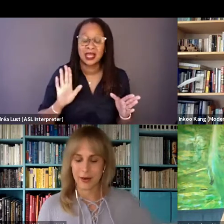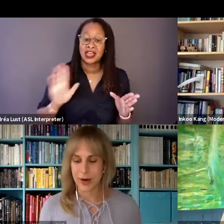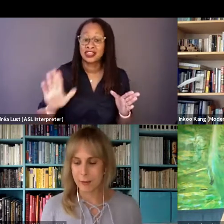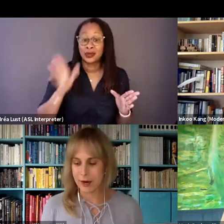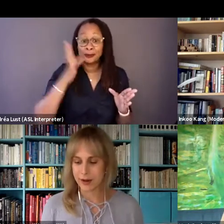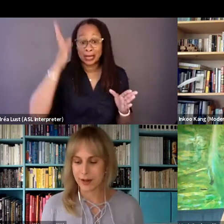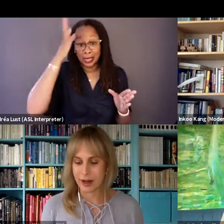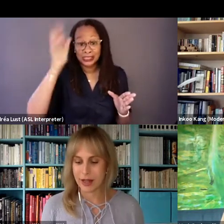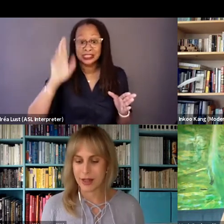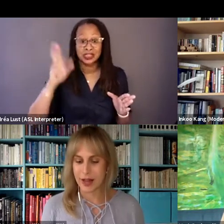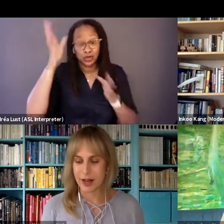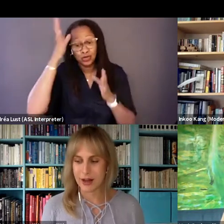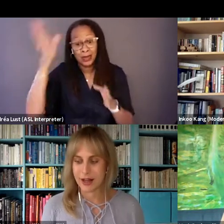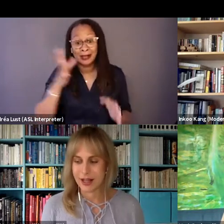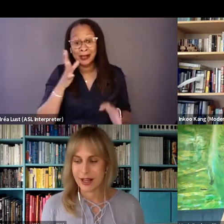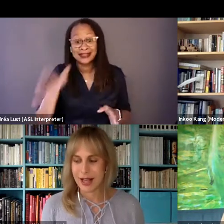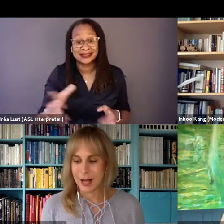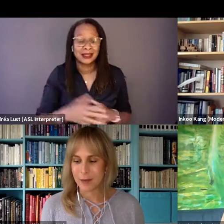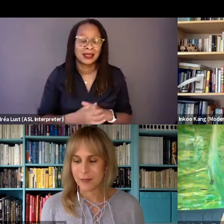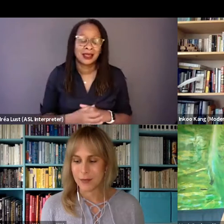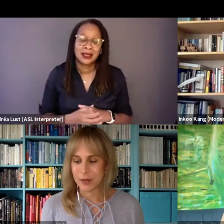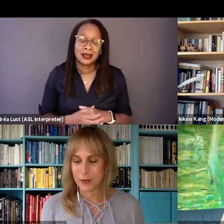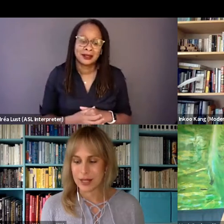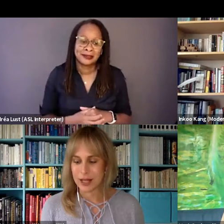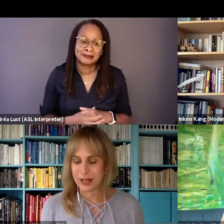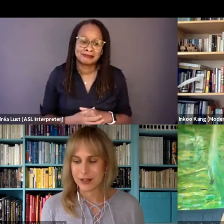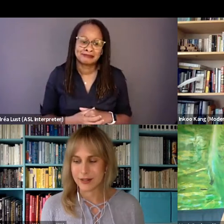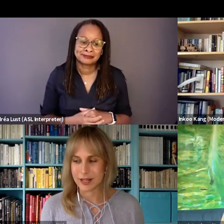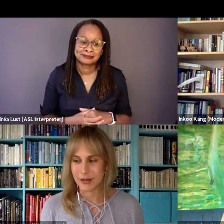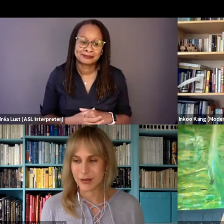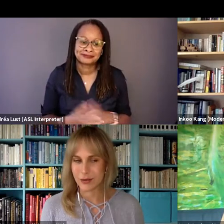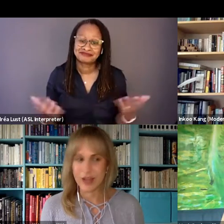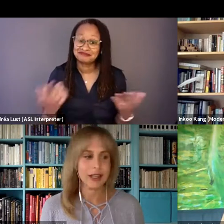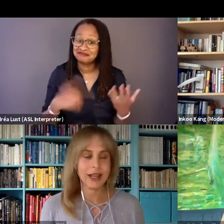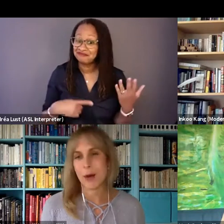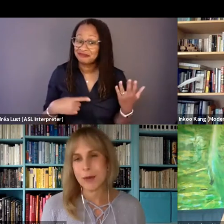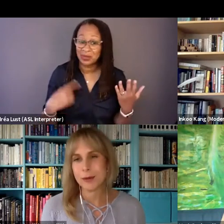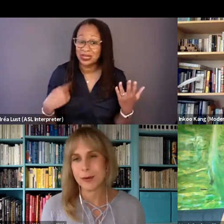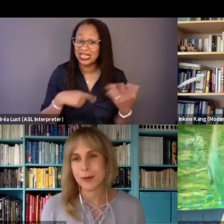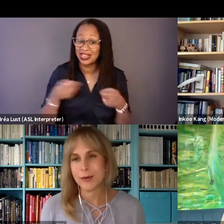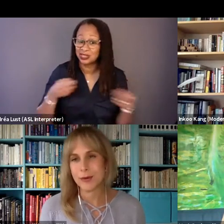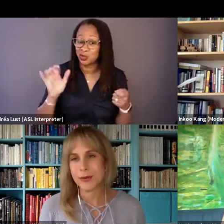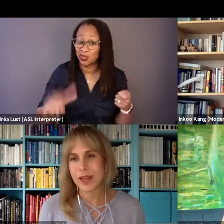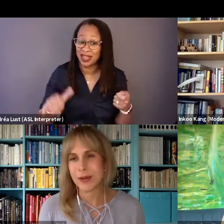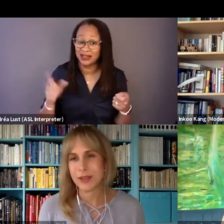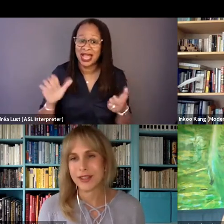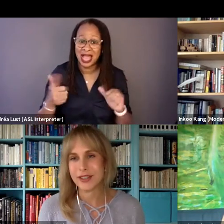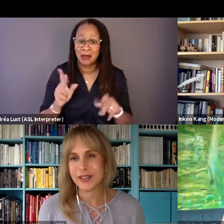their grandparent, and that we can't regulate how people use language,